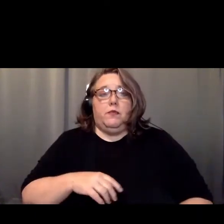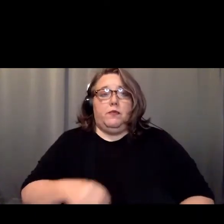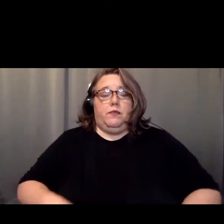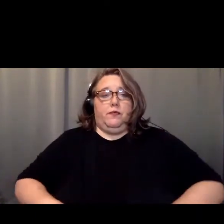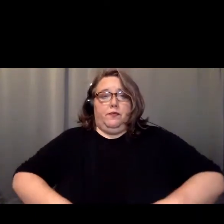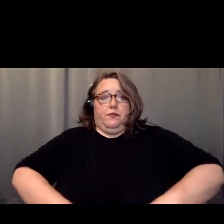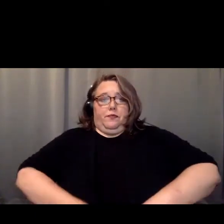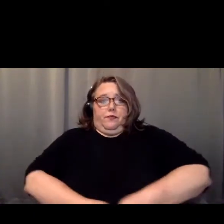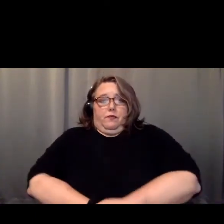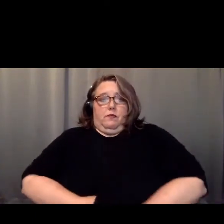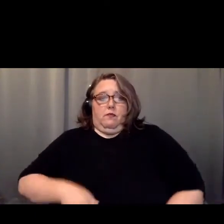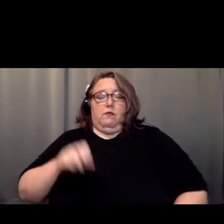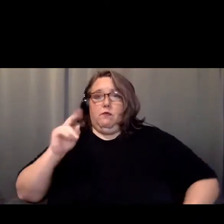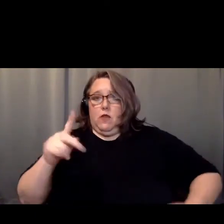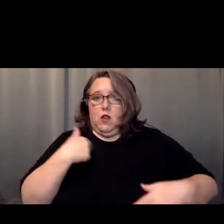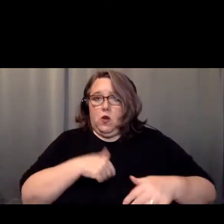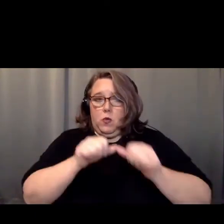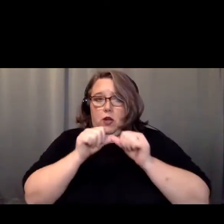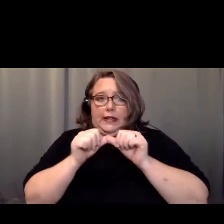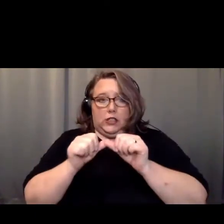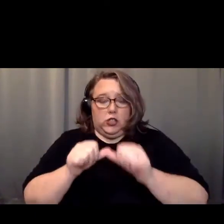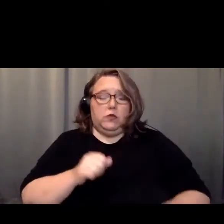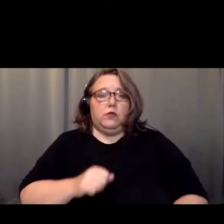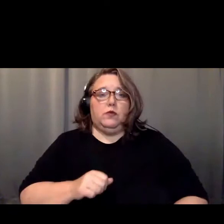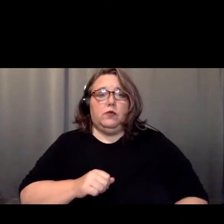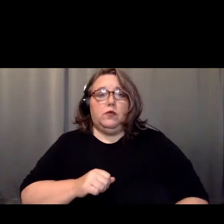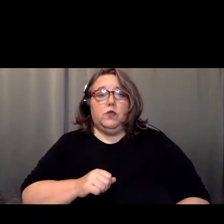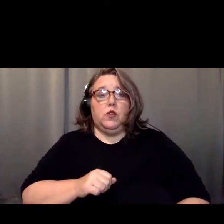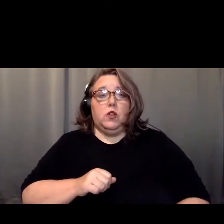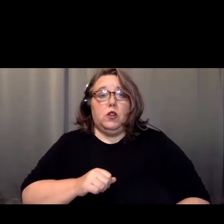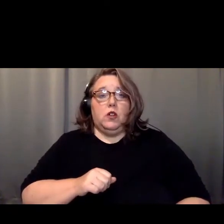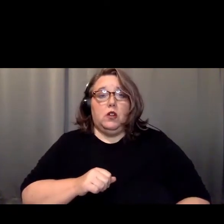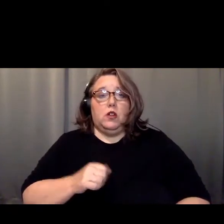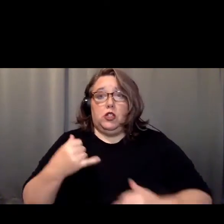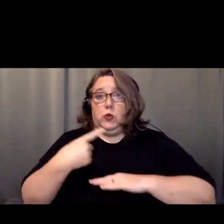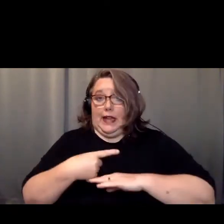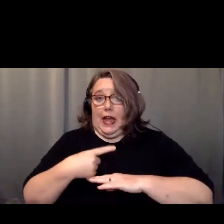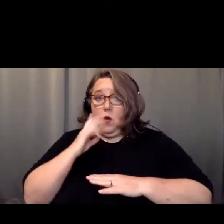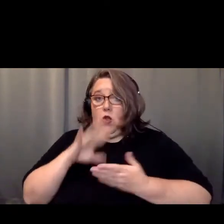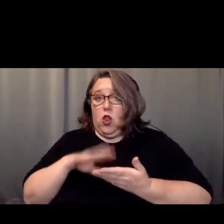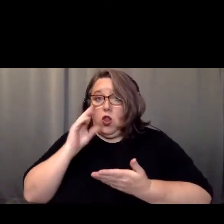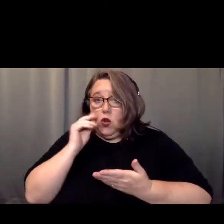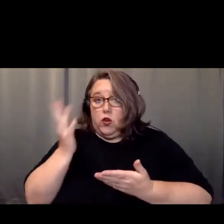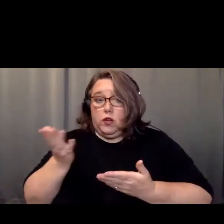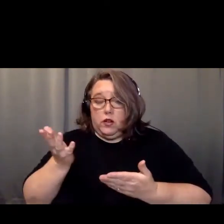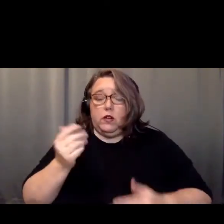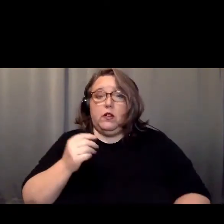All right, so we'll continue on. So, what you will learn today, am I good?